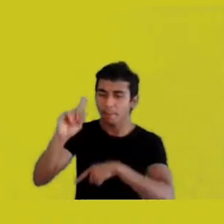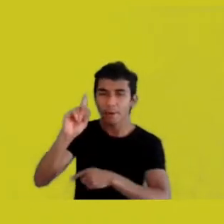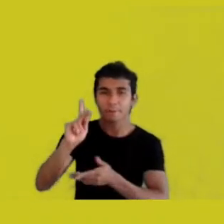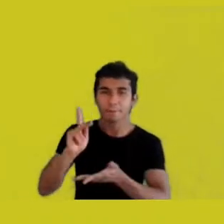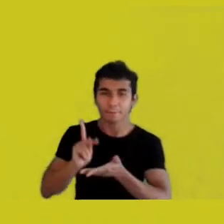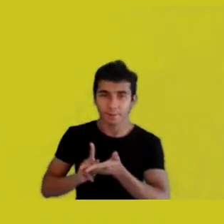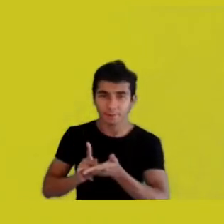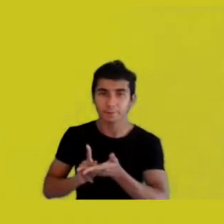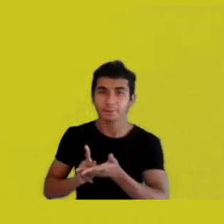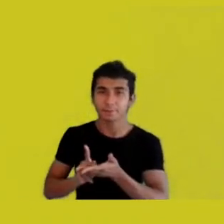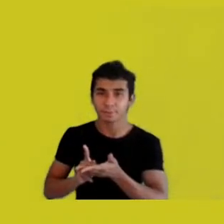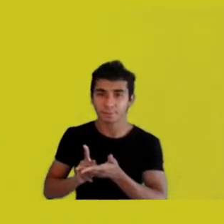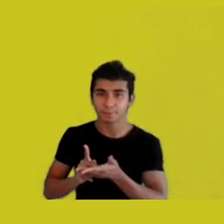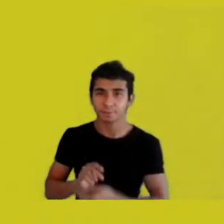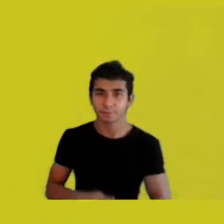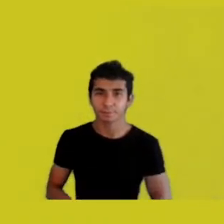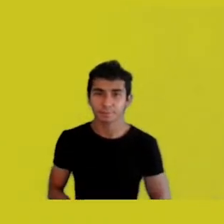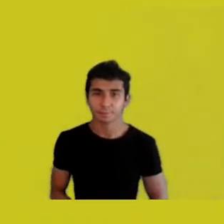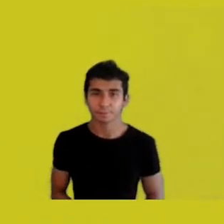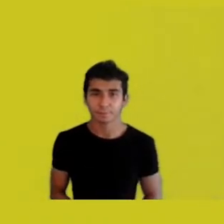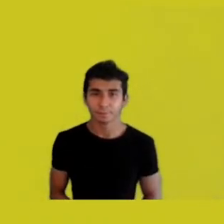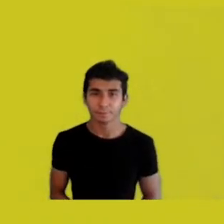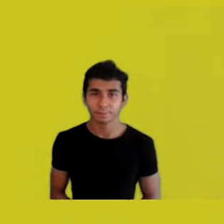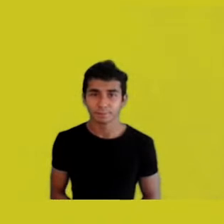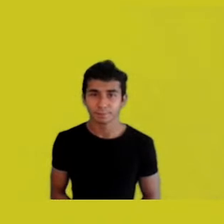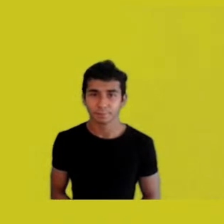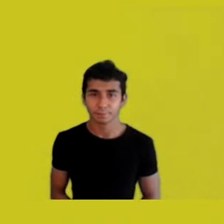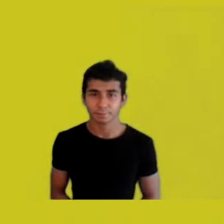of our telluric experience,